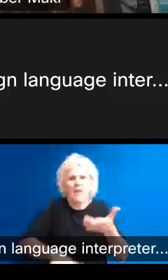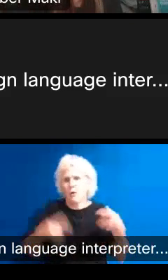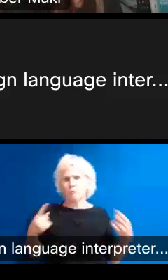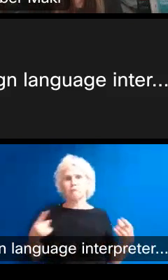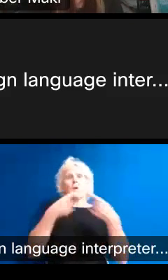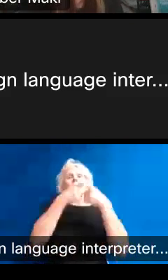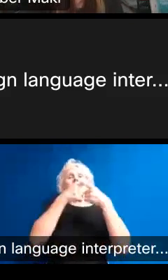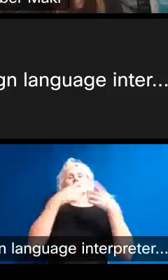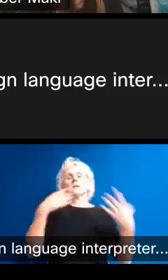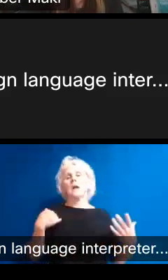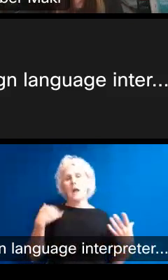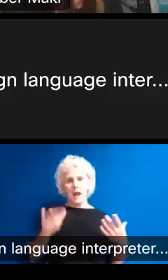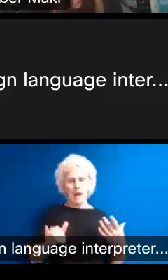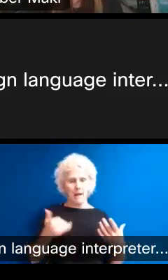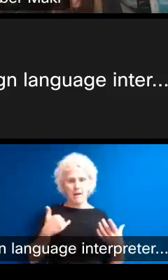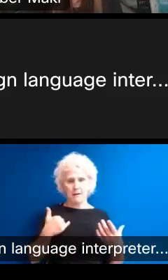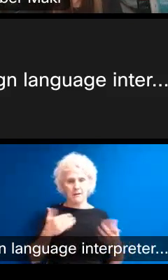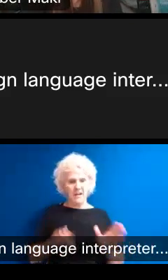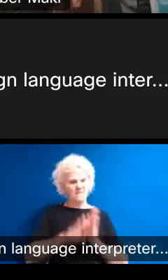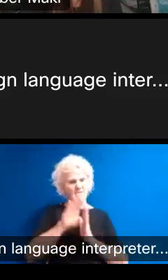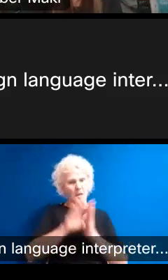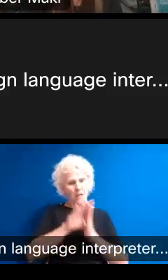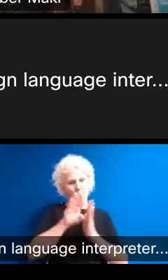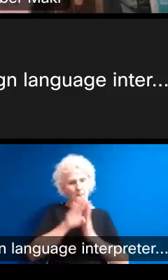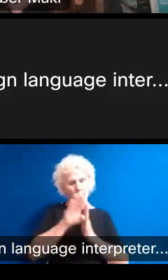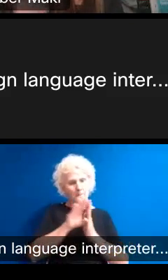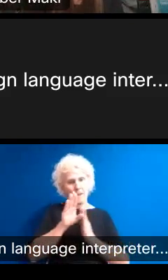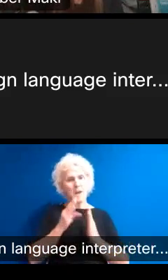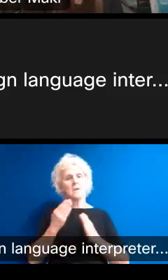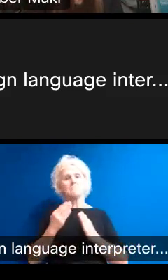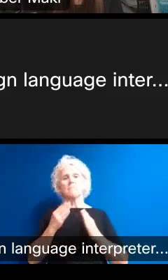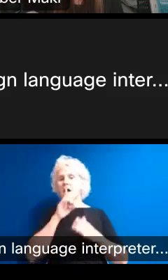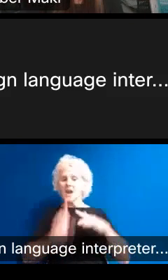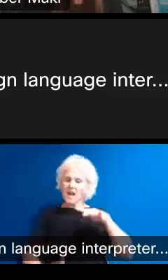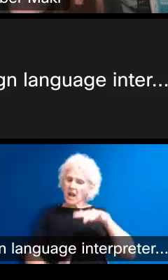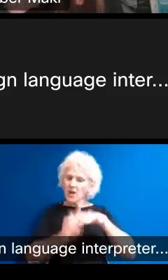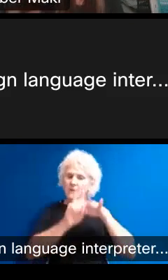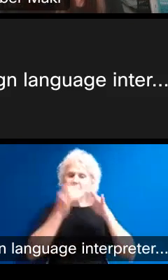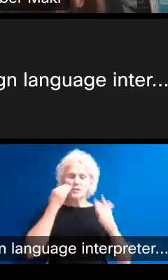develop a person centered intervention plan based off the assessment that supports the